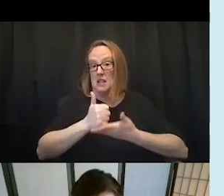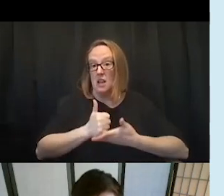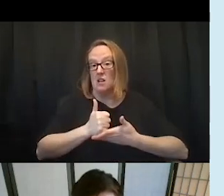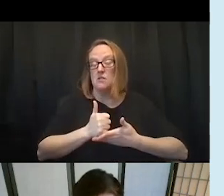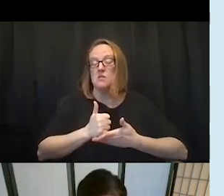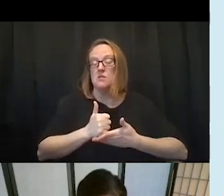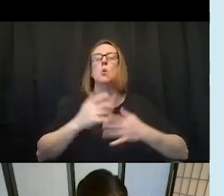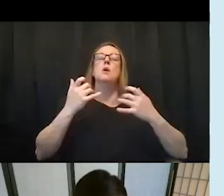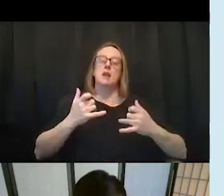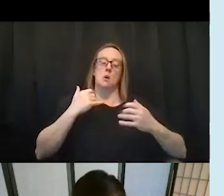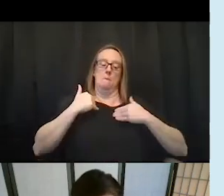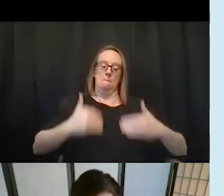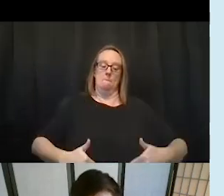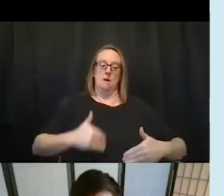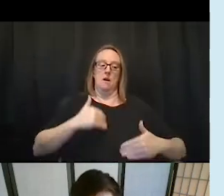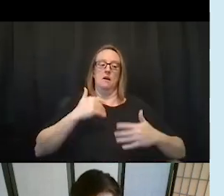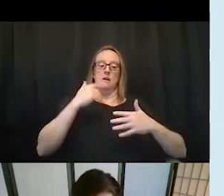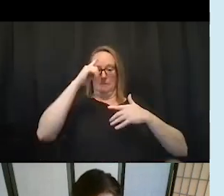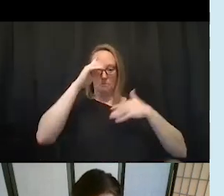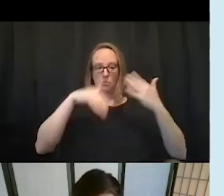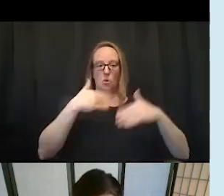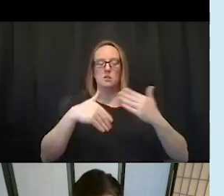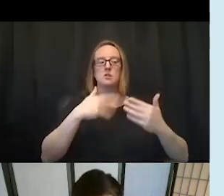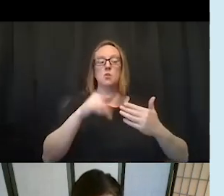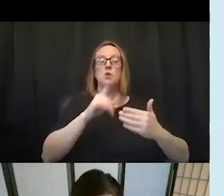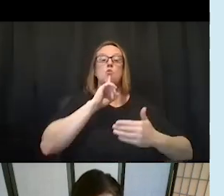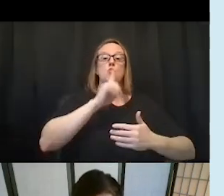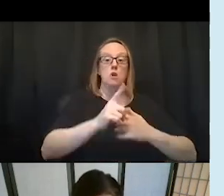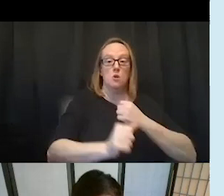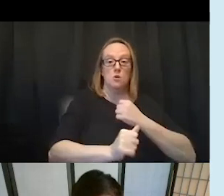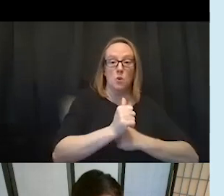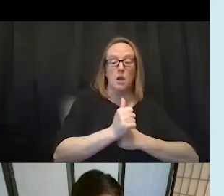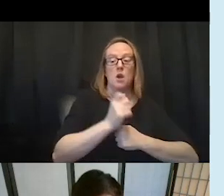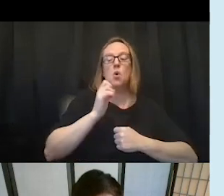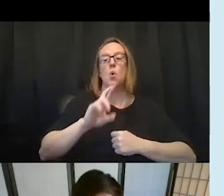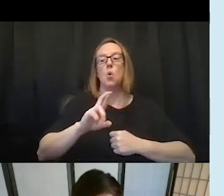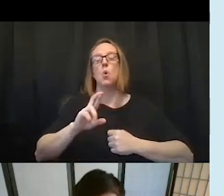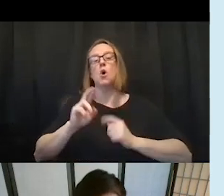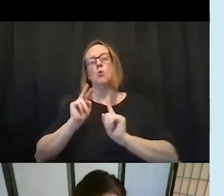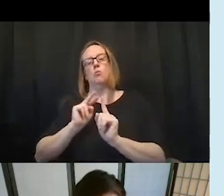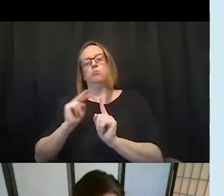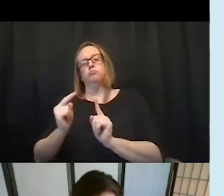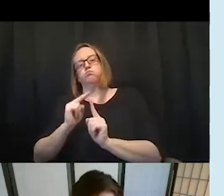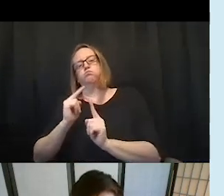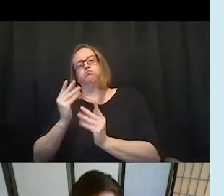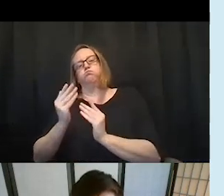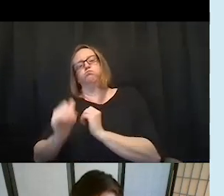what is a perceived threat um so for example um if I am in a group of people and someone